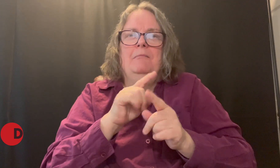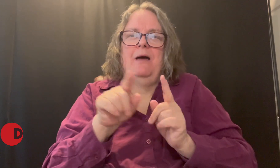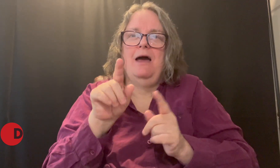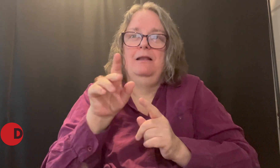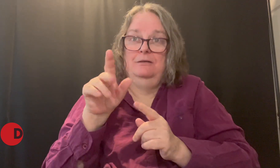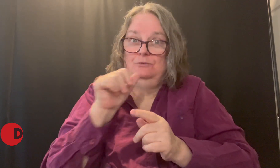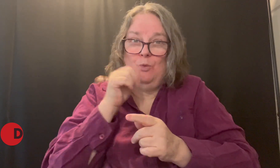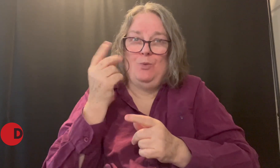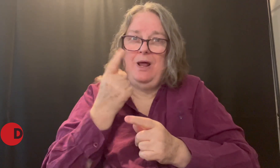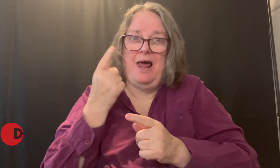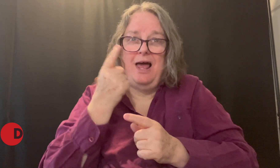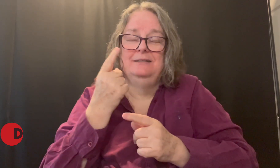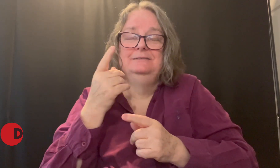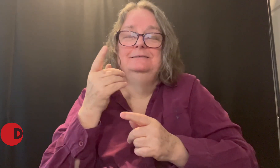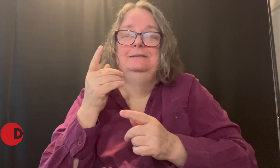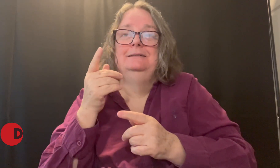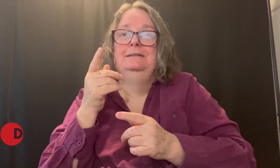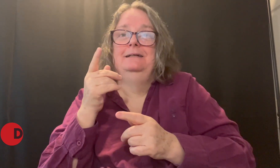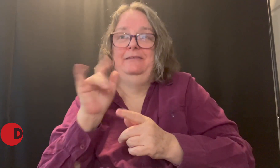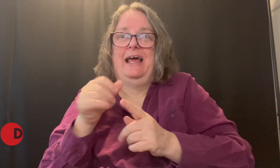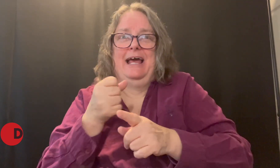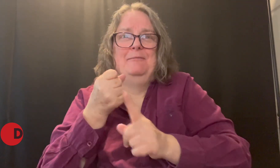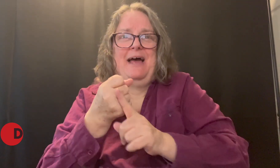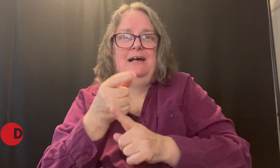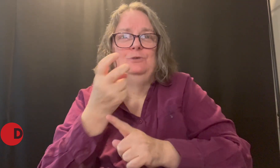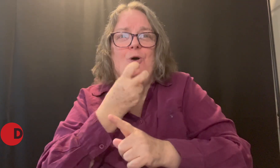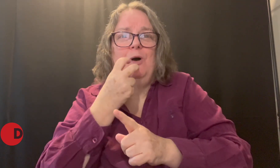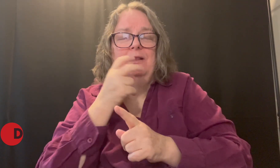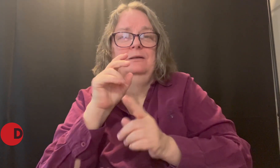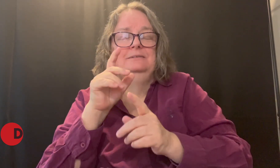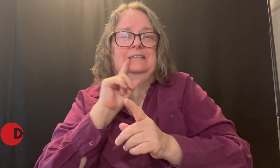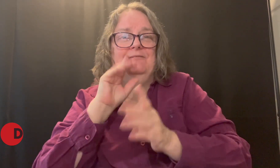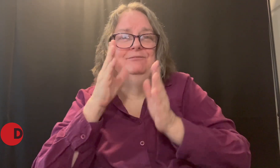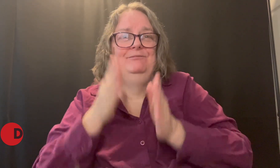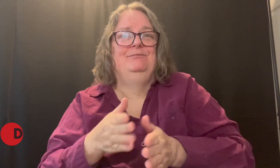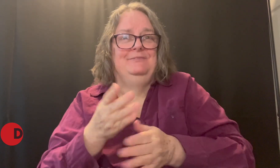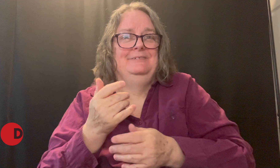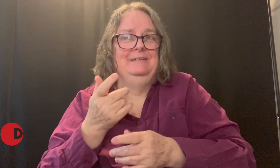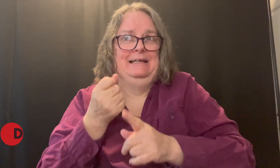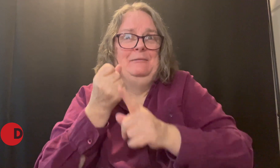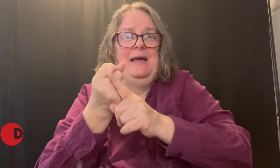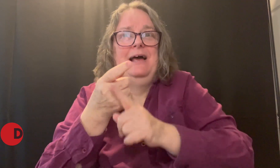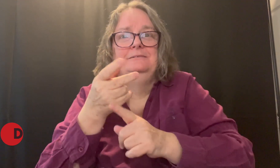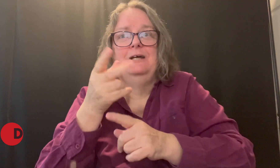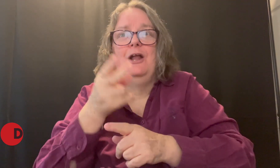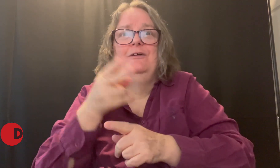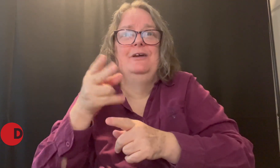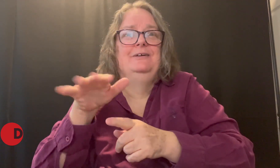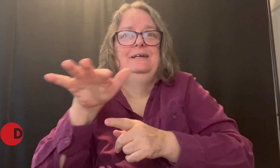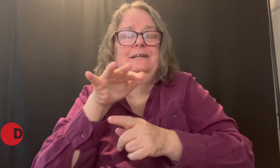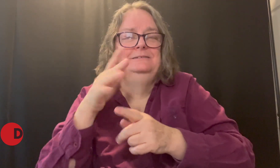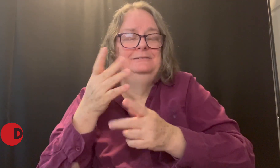But don't they realize it impacts oral Deafened people, it impacts hard of hearing people.